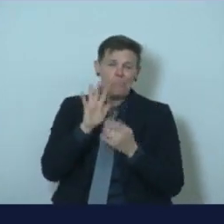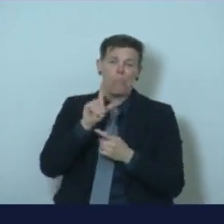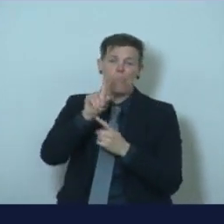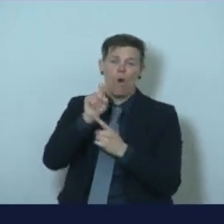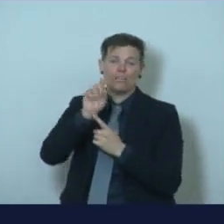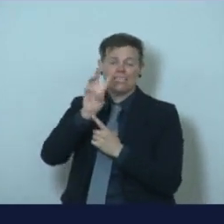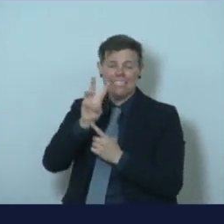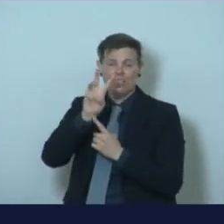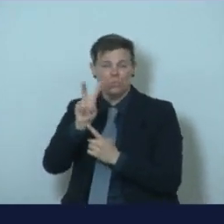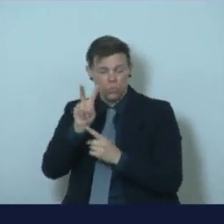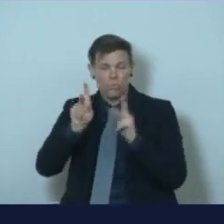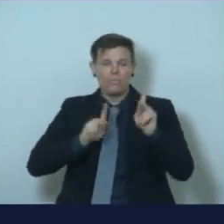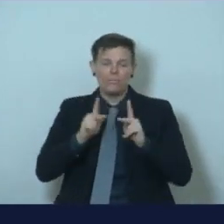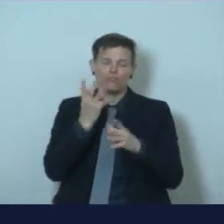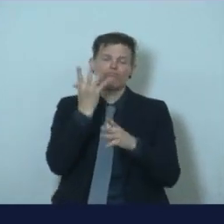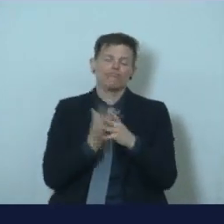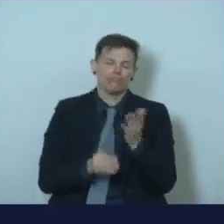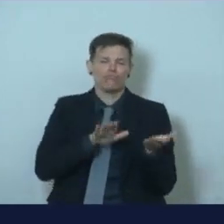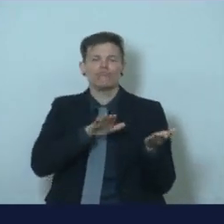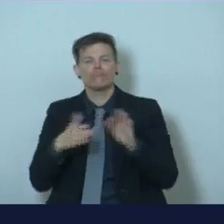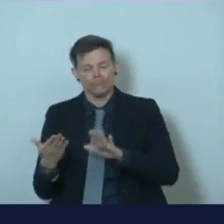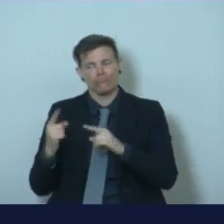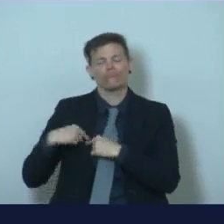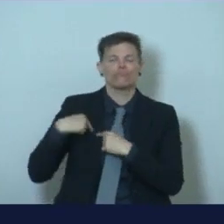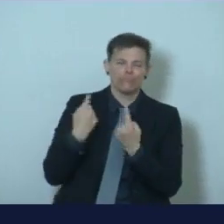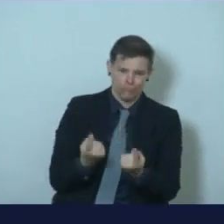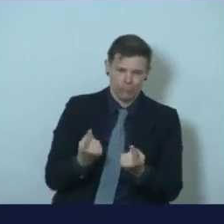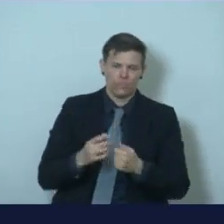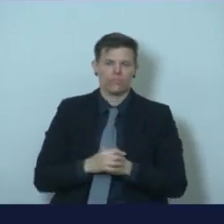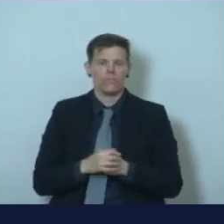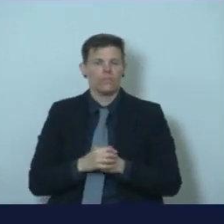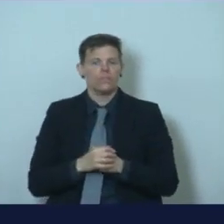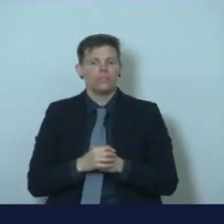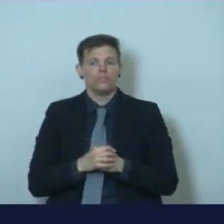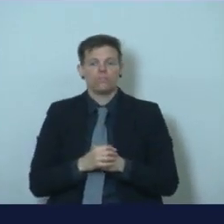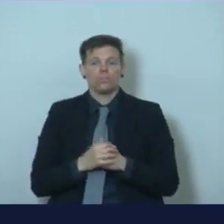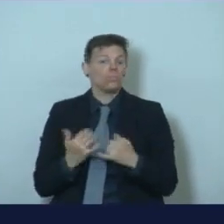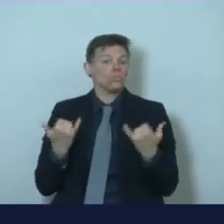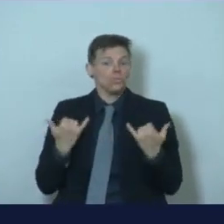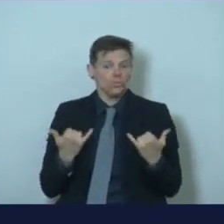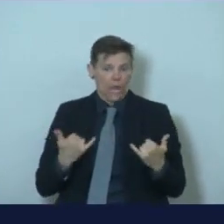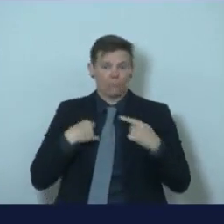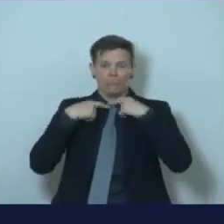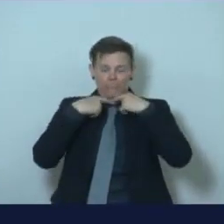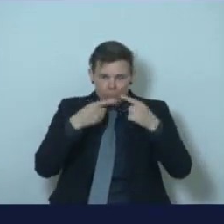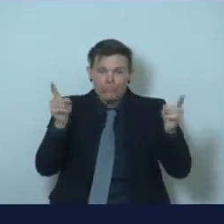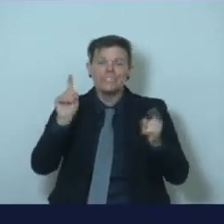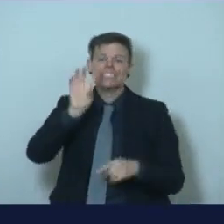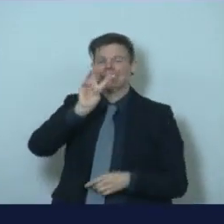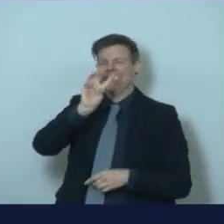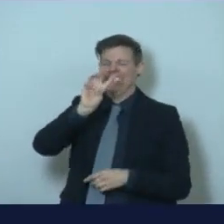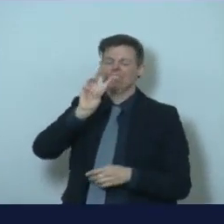UNFORTUNATELY WE HAVE 162 INDIVIDUALS WHO HAVE DIED BECAUSE OF COVID-19.